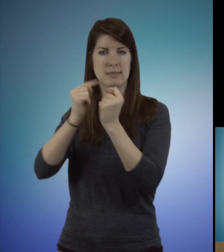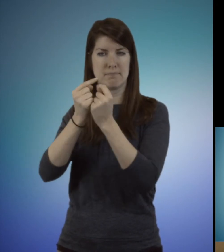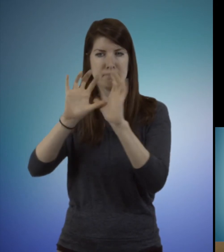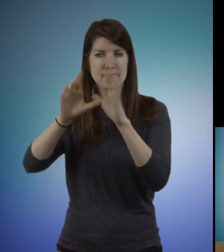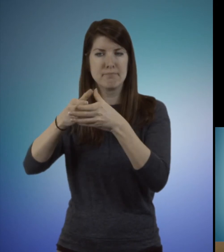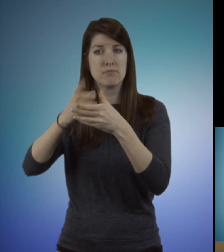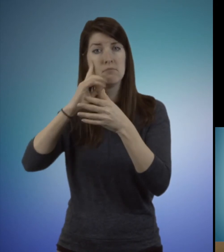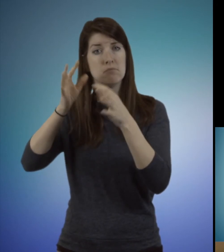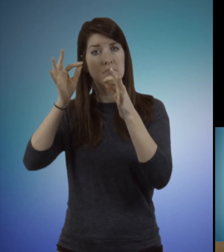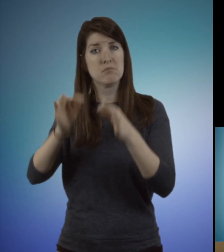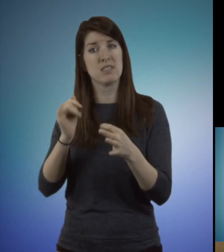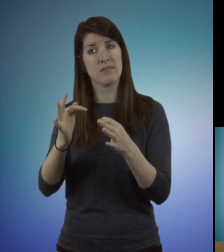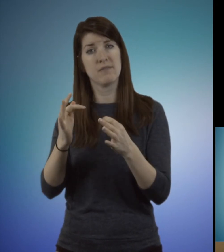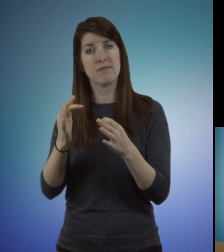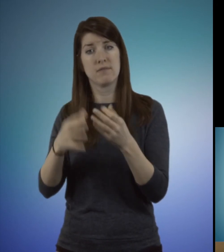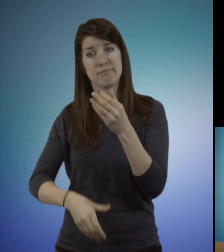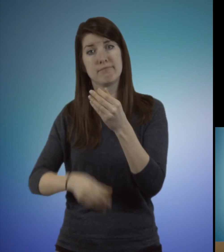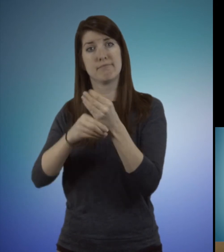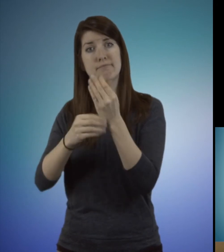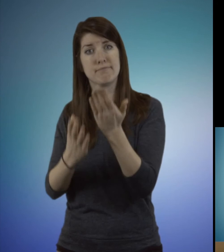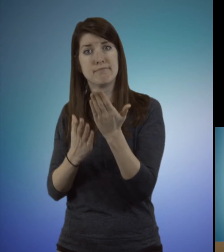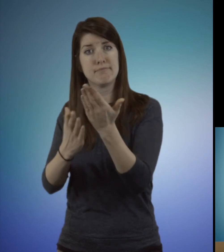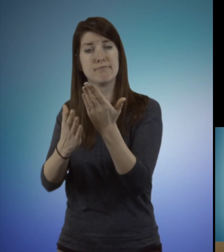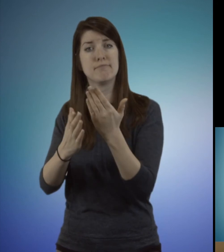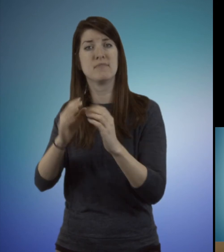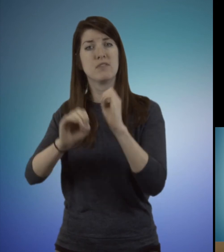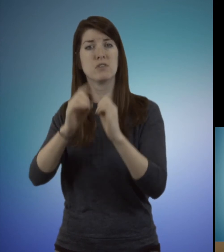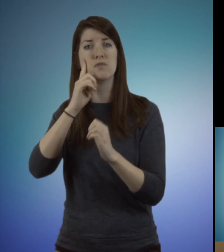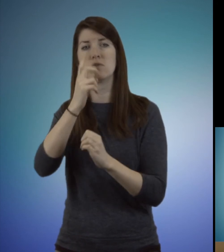and language, an additional speech and language evaluation, should be conducted.